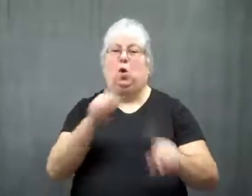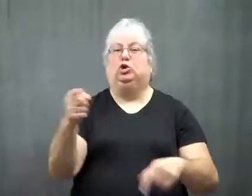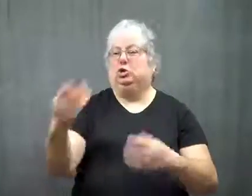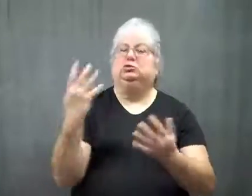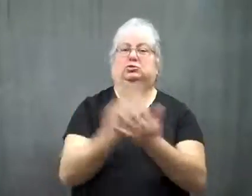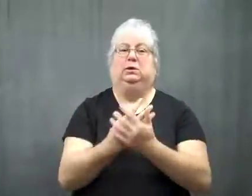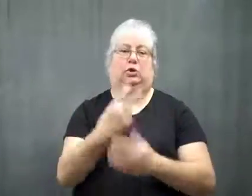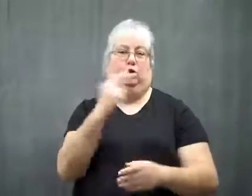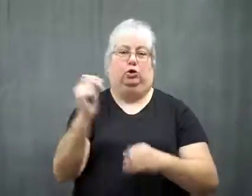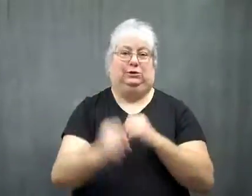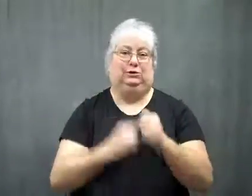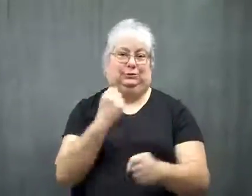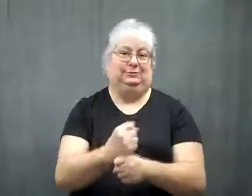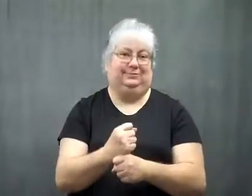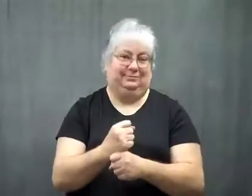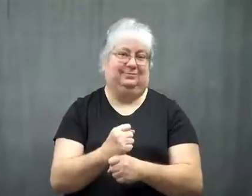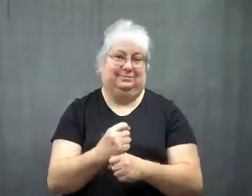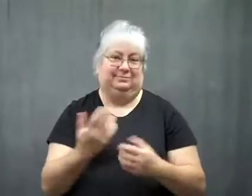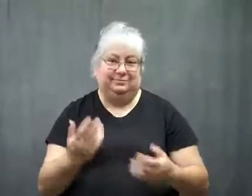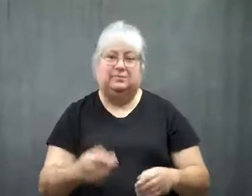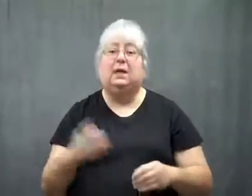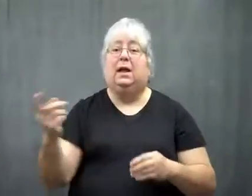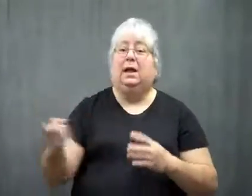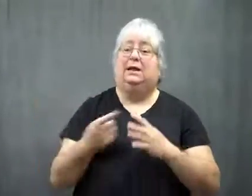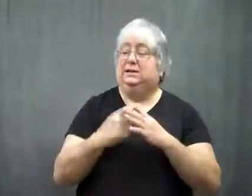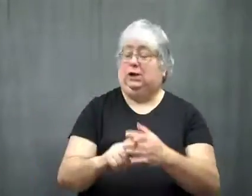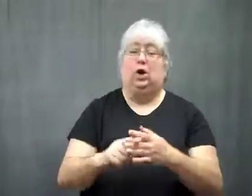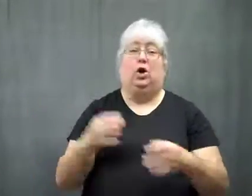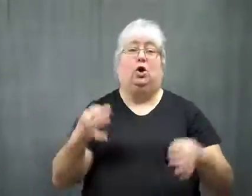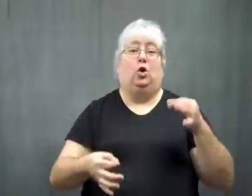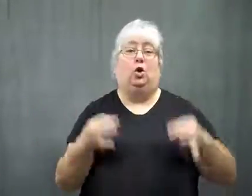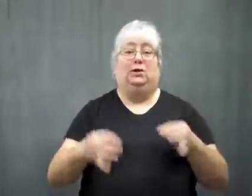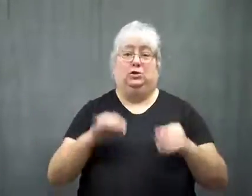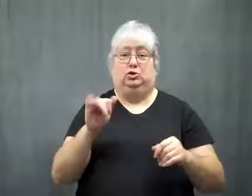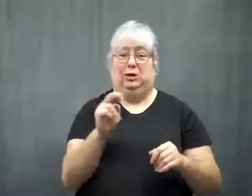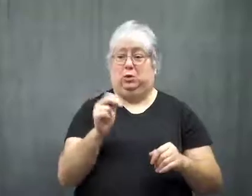He was sentenced to 30 years in prison.